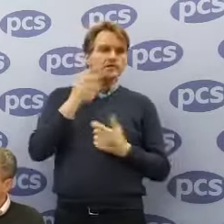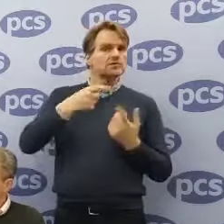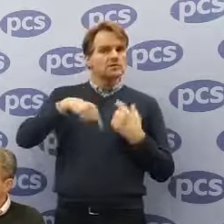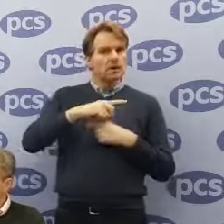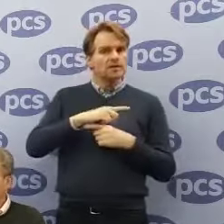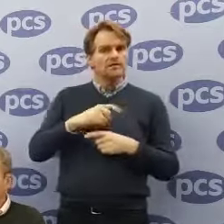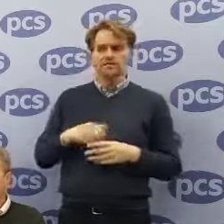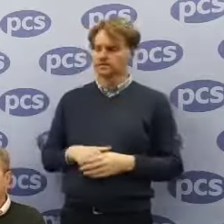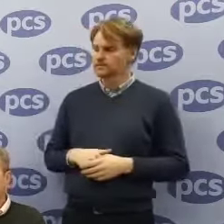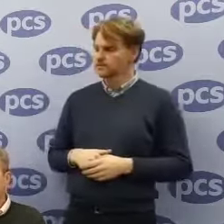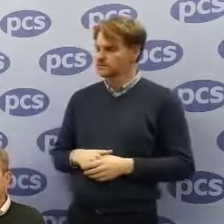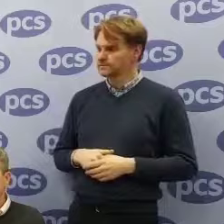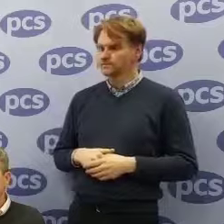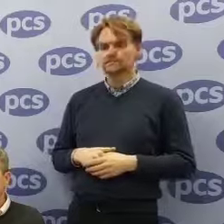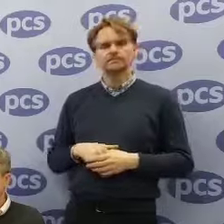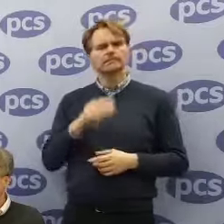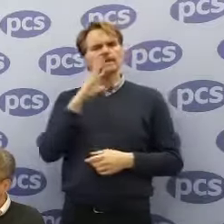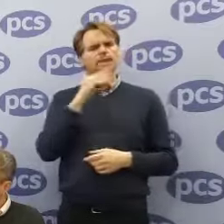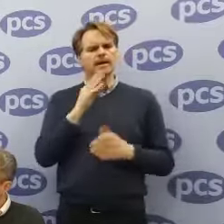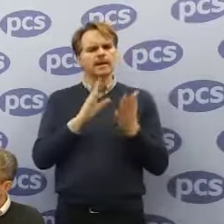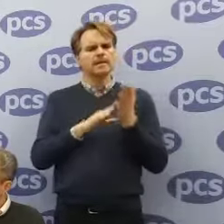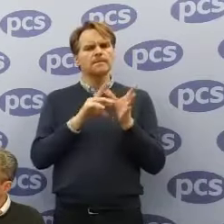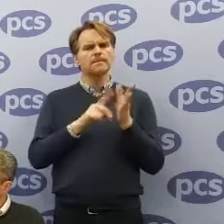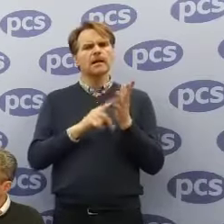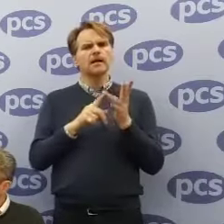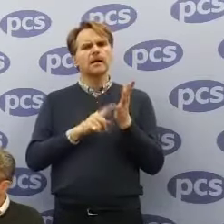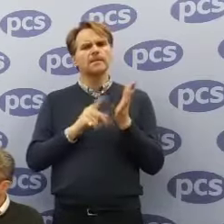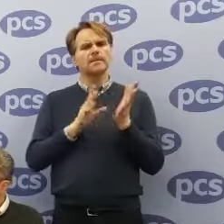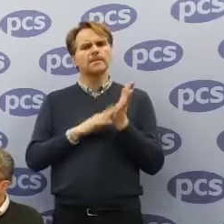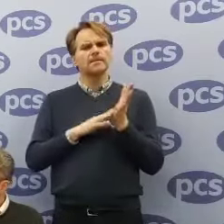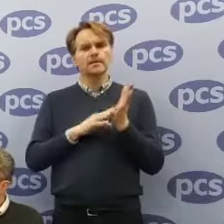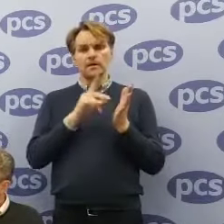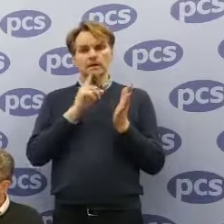says I believe it's down to every rep to ensure their own workplace is organised to